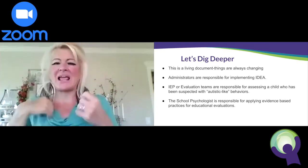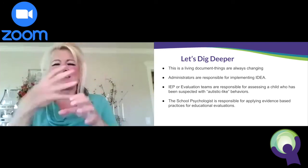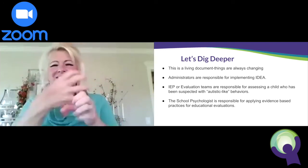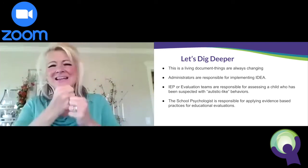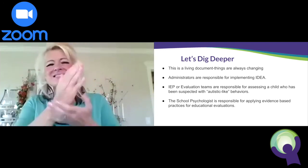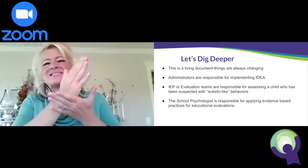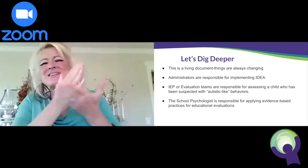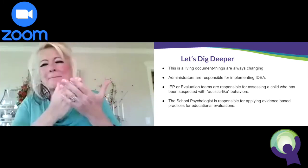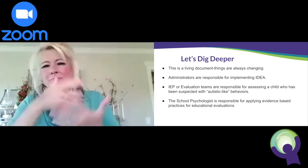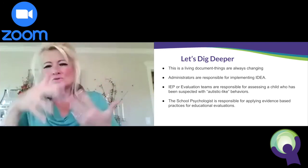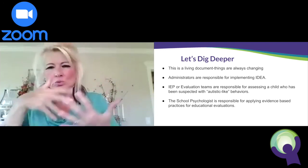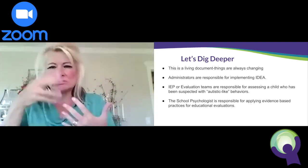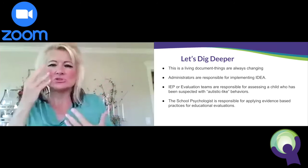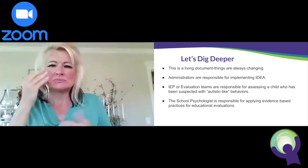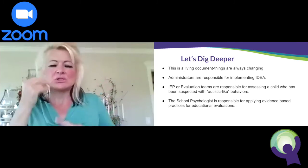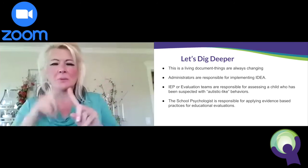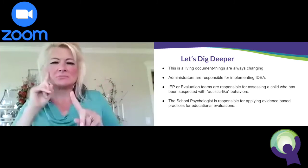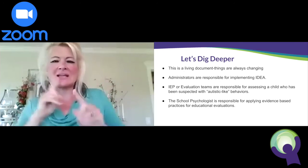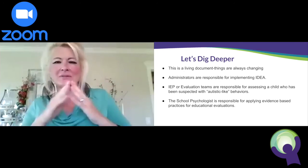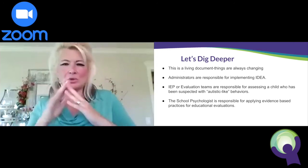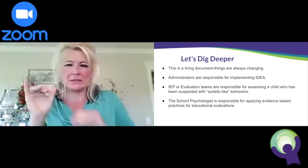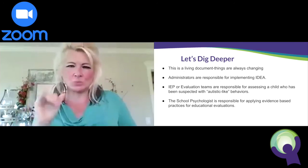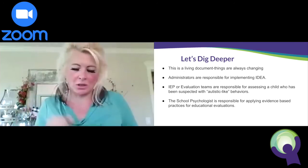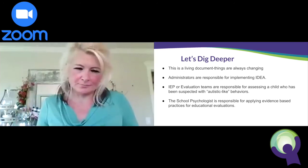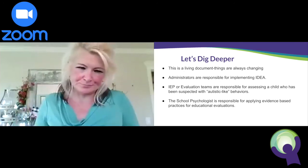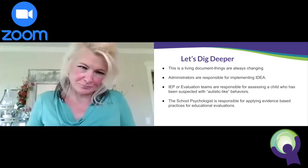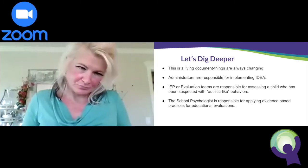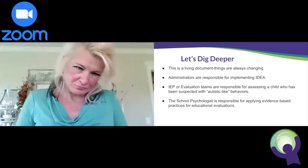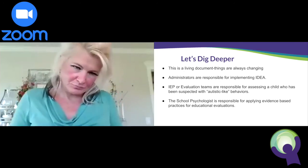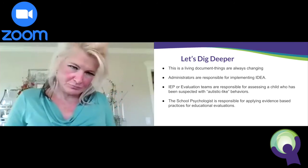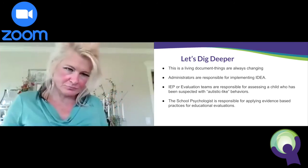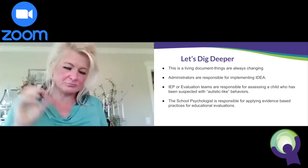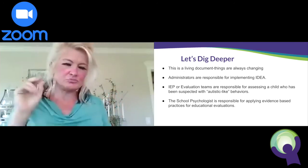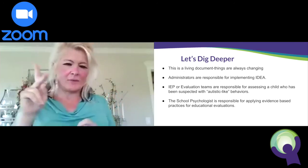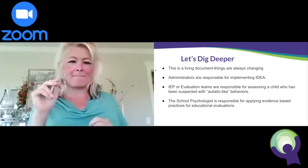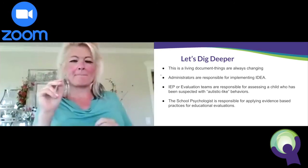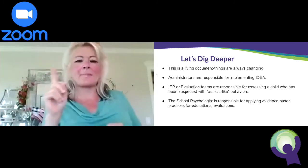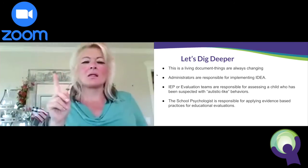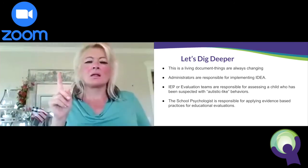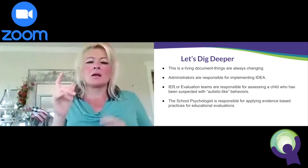in it. I like seeing some socialization so they can get some